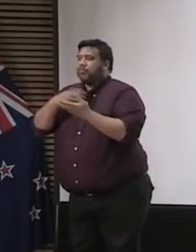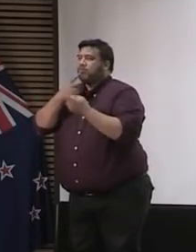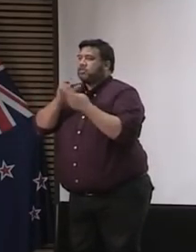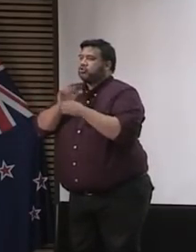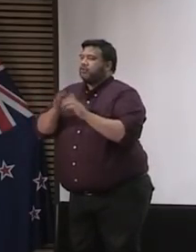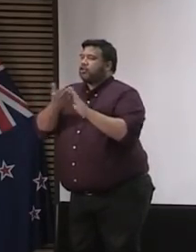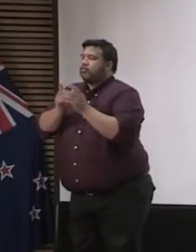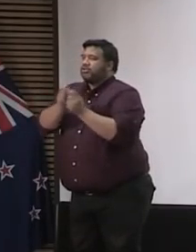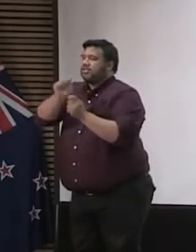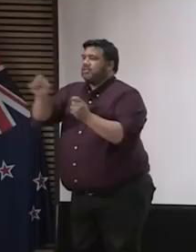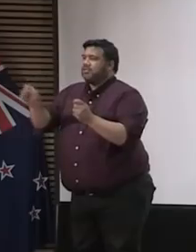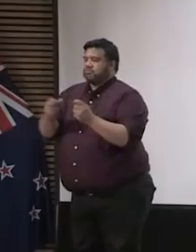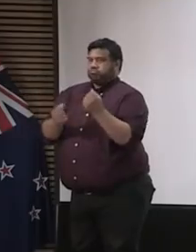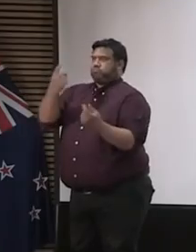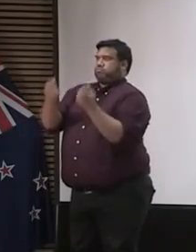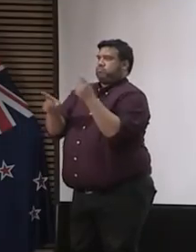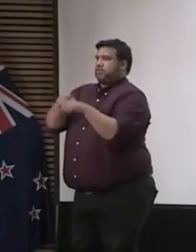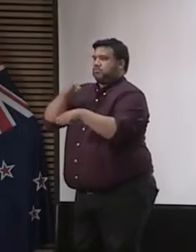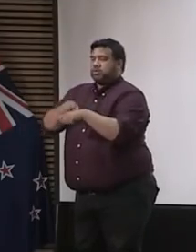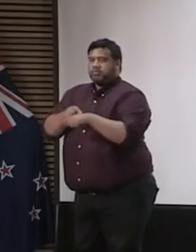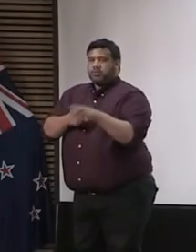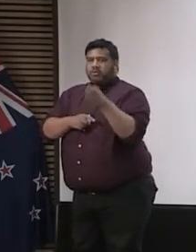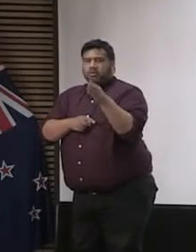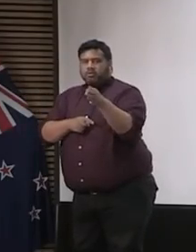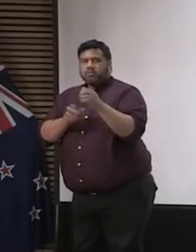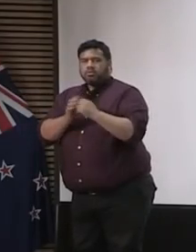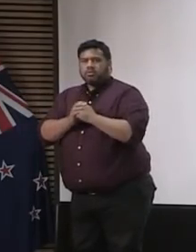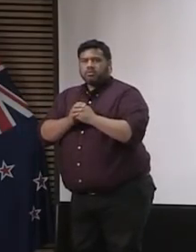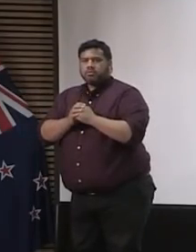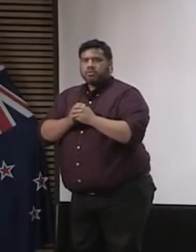. . under level 3? I expectthere will be an announcementon that tomorrow.